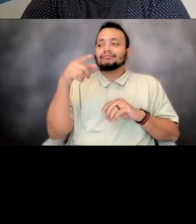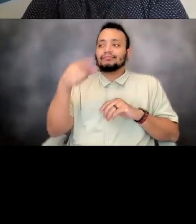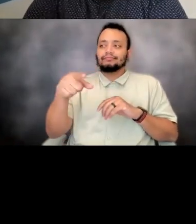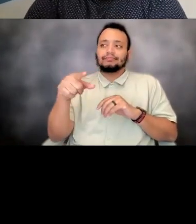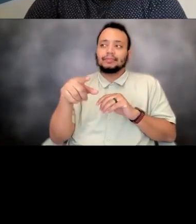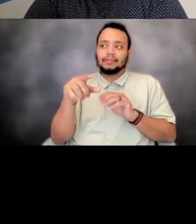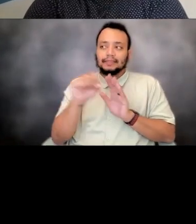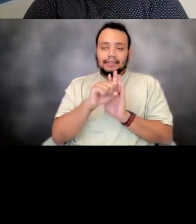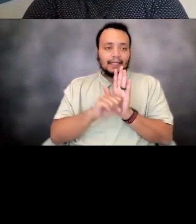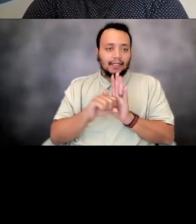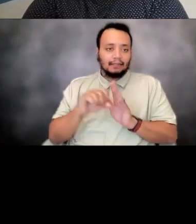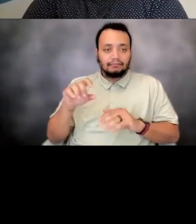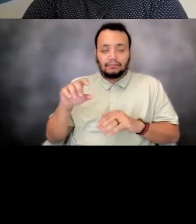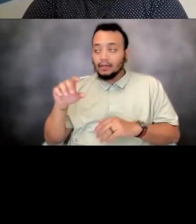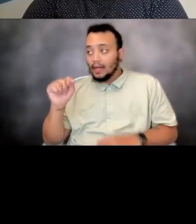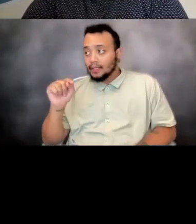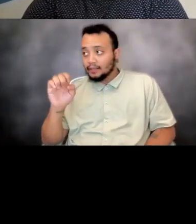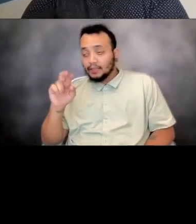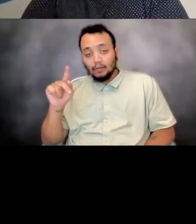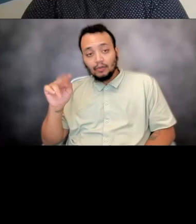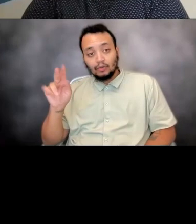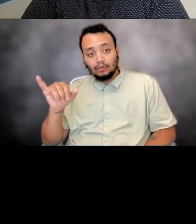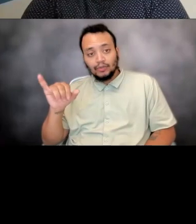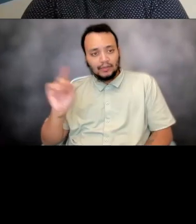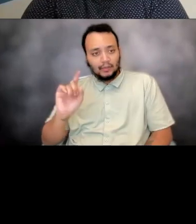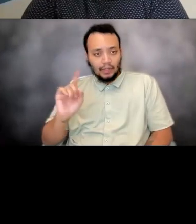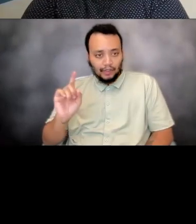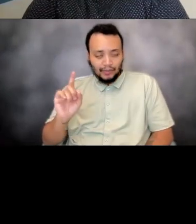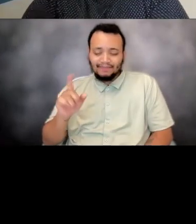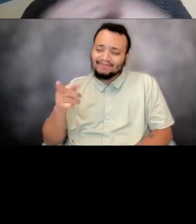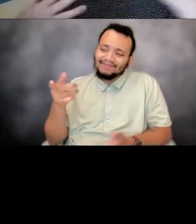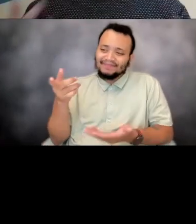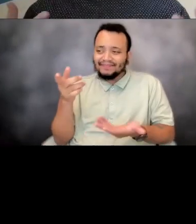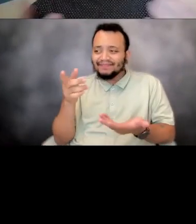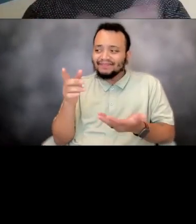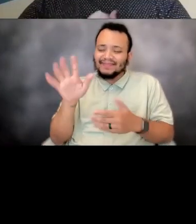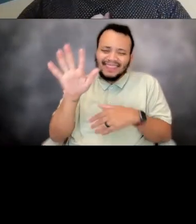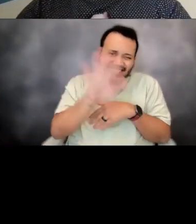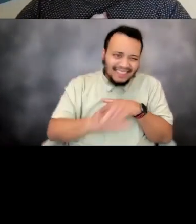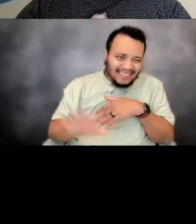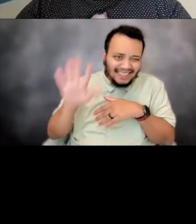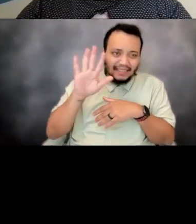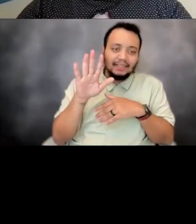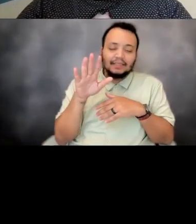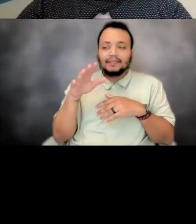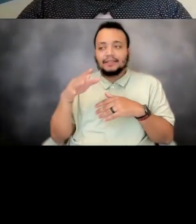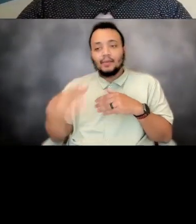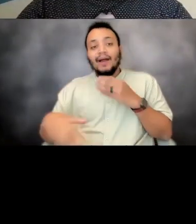a wider range of options. It was good that we included, we asked specifically about territories, not just states,